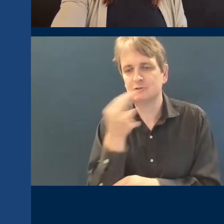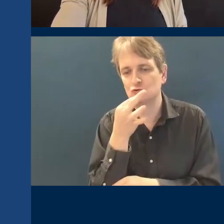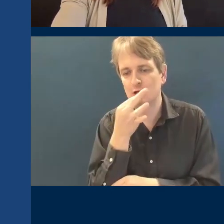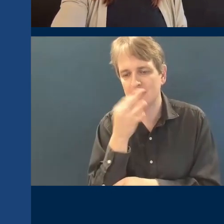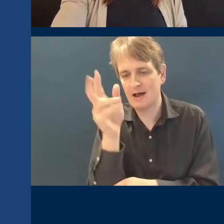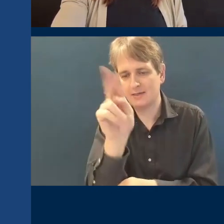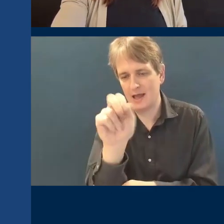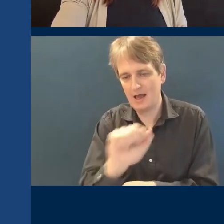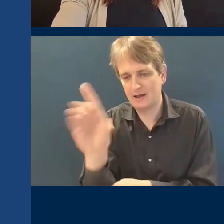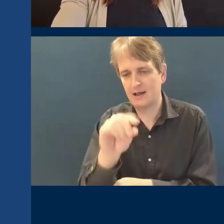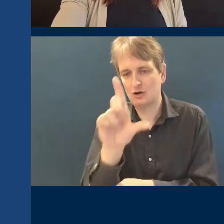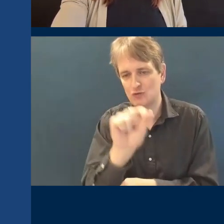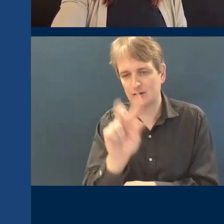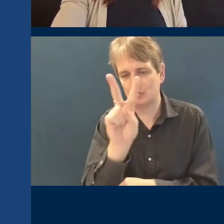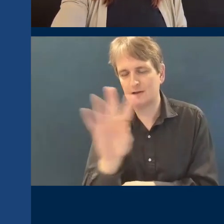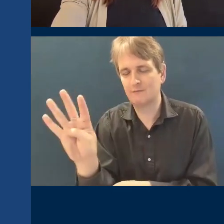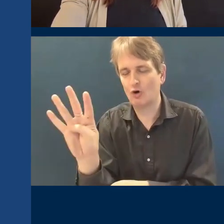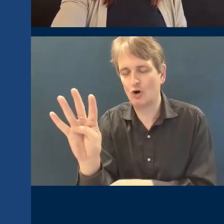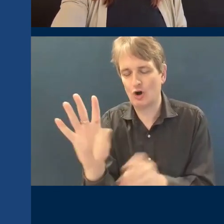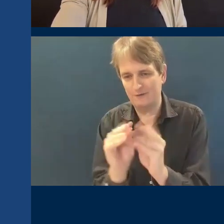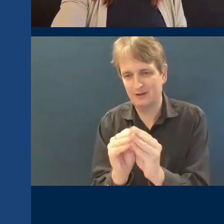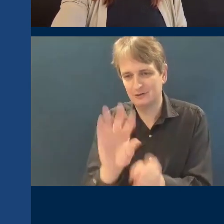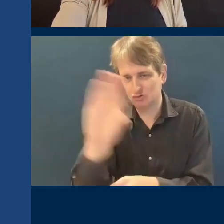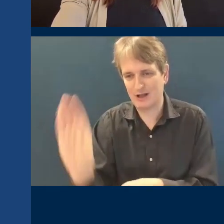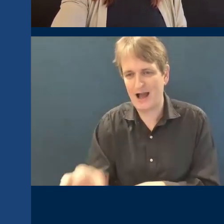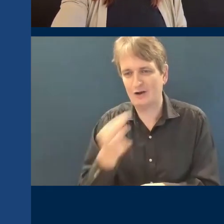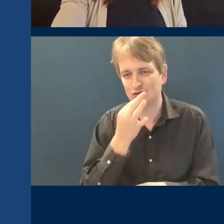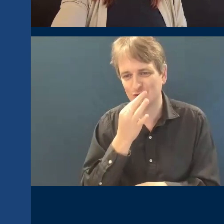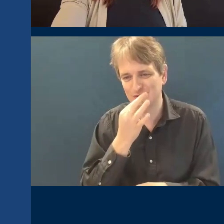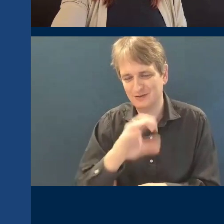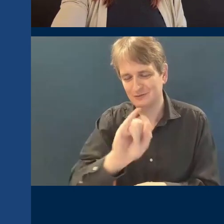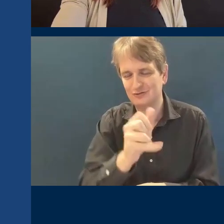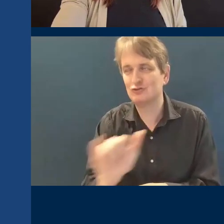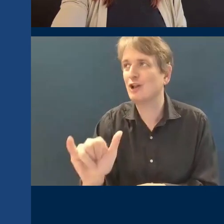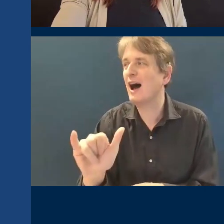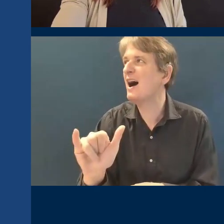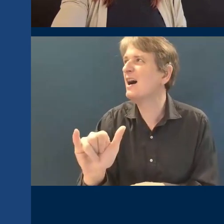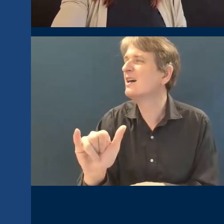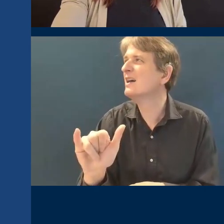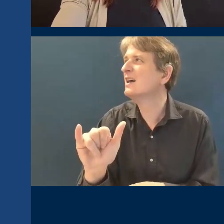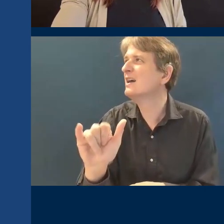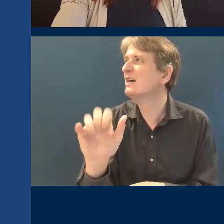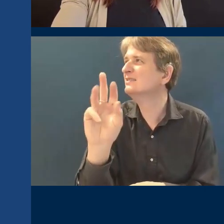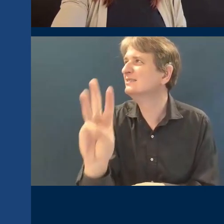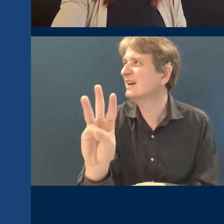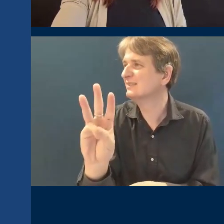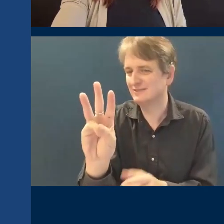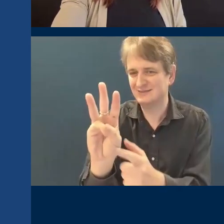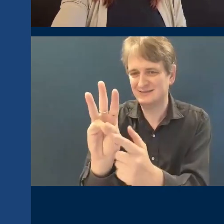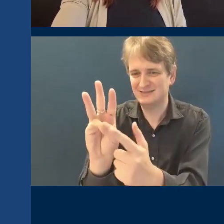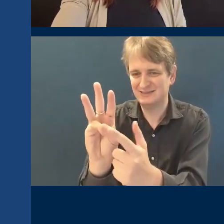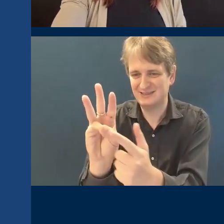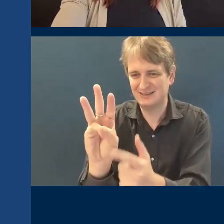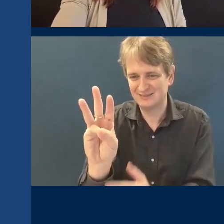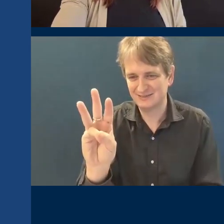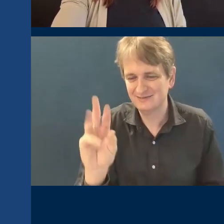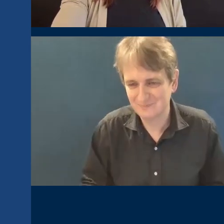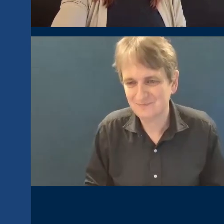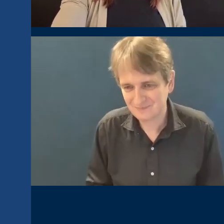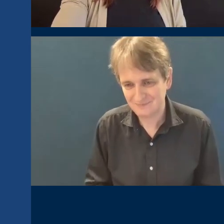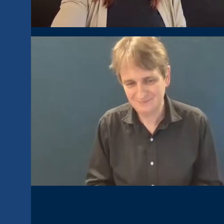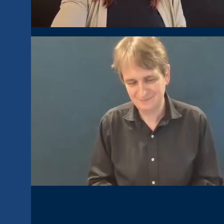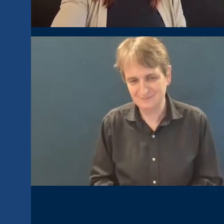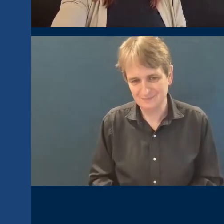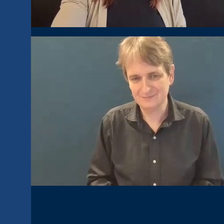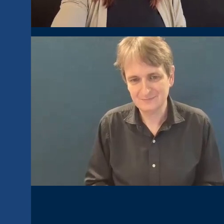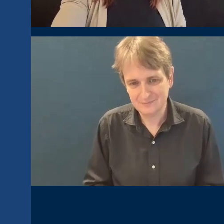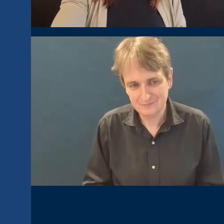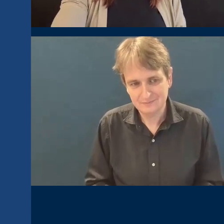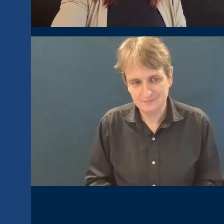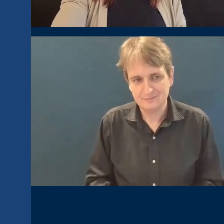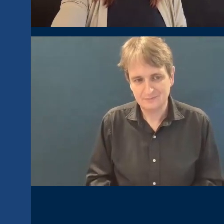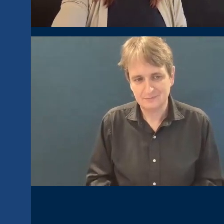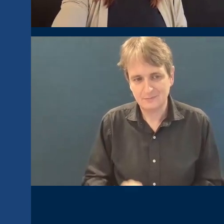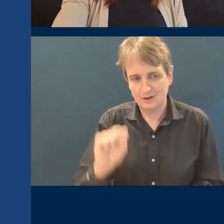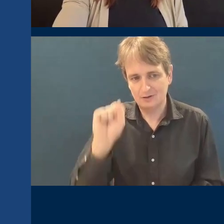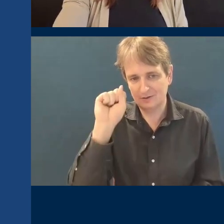And so we'll talk about that. Actually, at the NAD Conference in Chicago soon, I think that's in July 6th, I believe, is when that Conferences National Association for the Deaf.